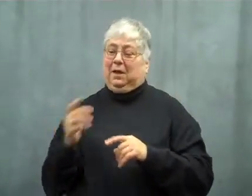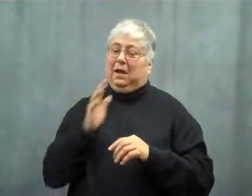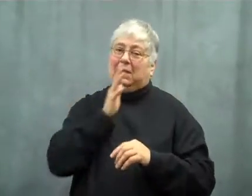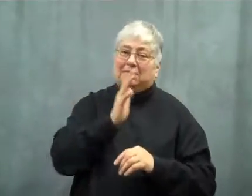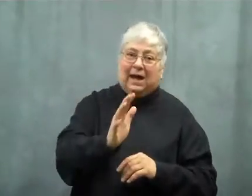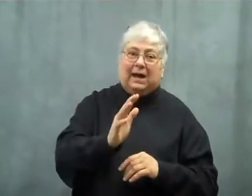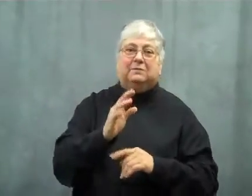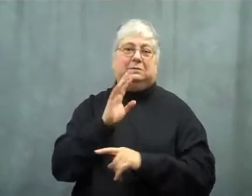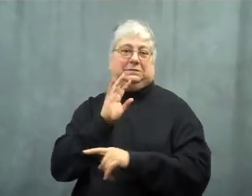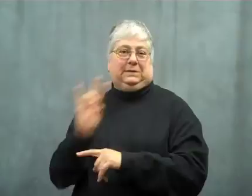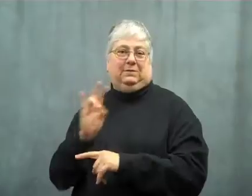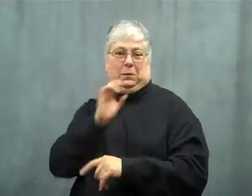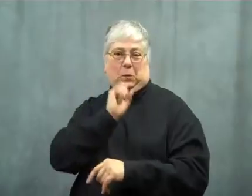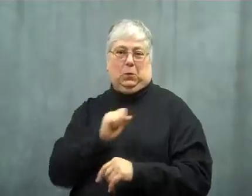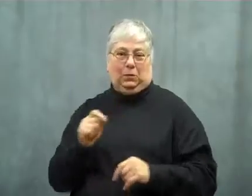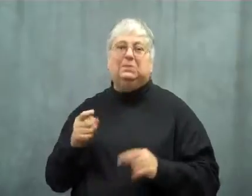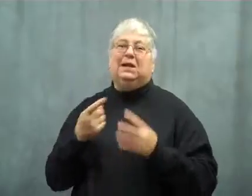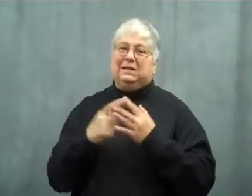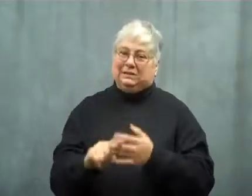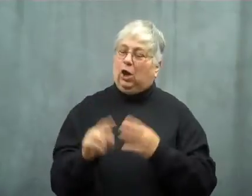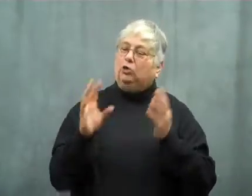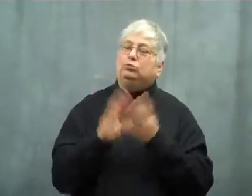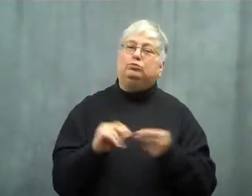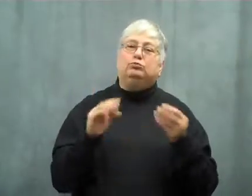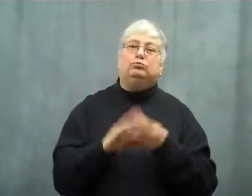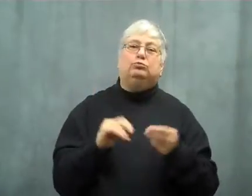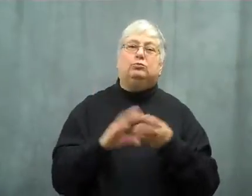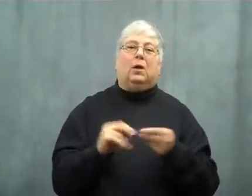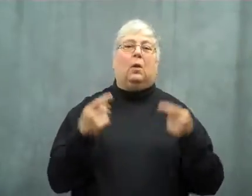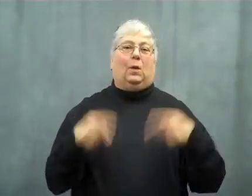and they were now 5 and 7 years old.